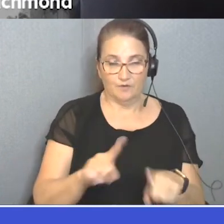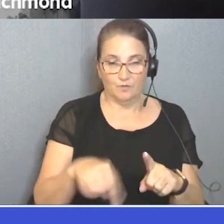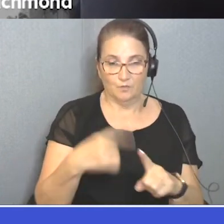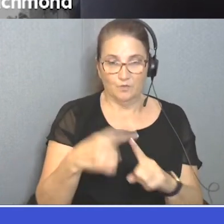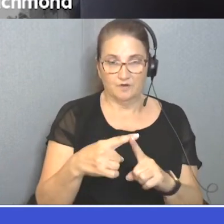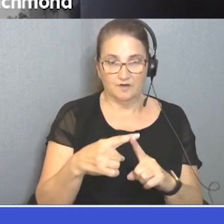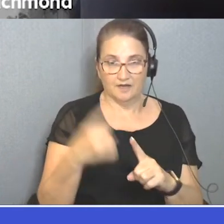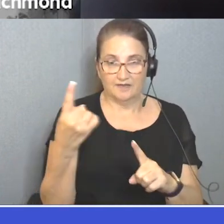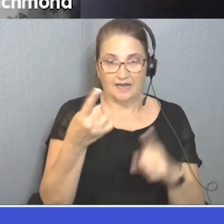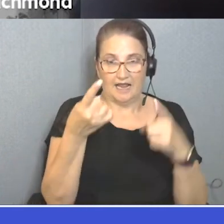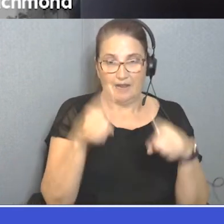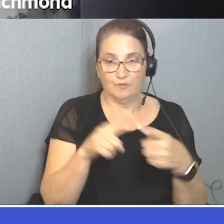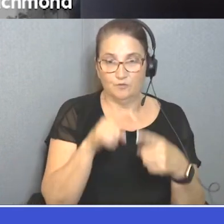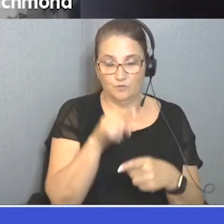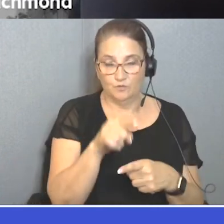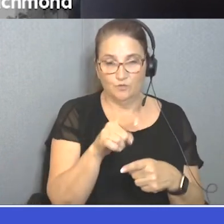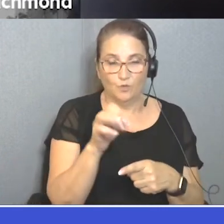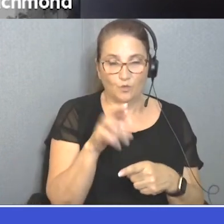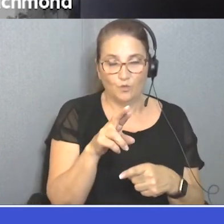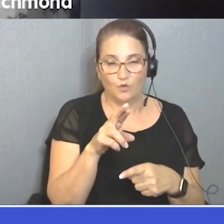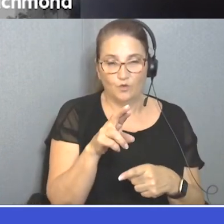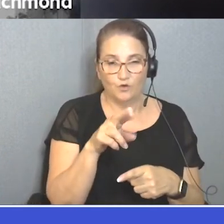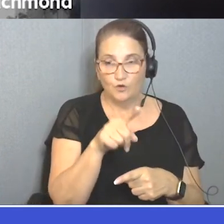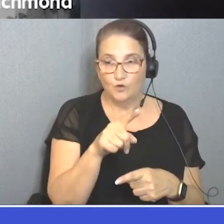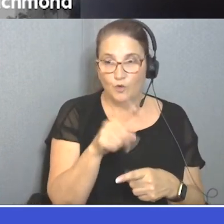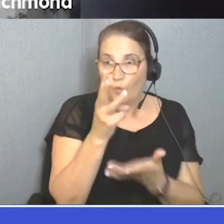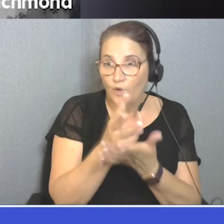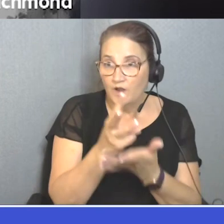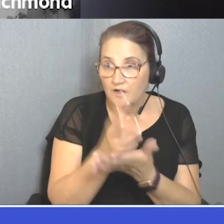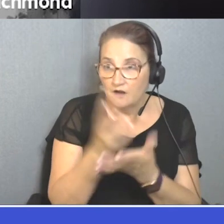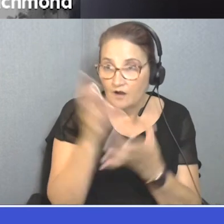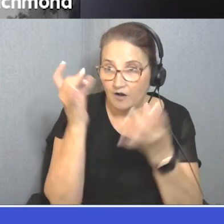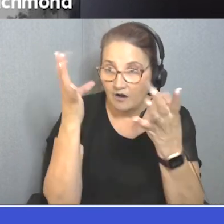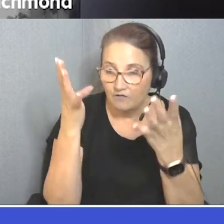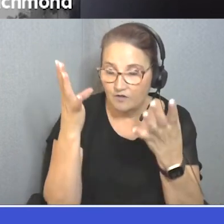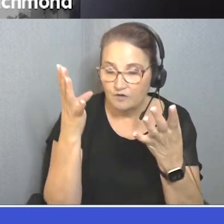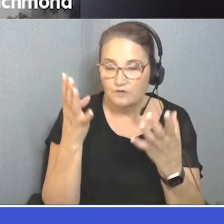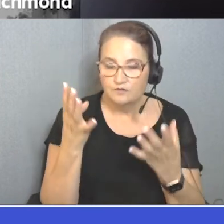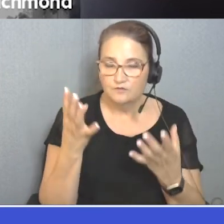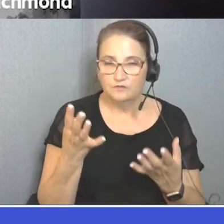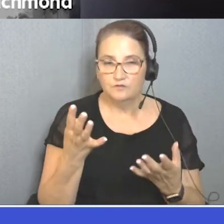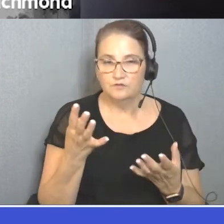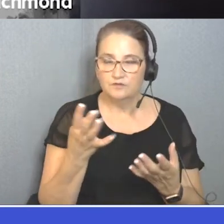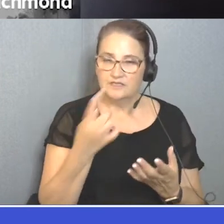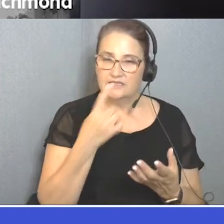How did you feel in the moment when something happened to you, or you witnessed something.